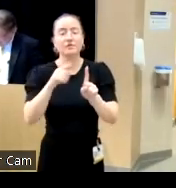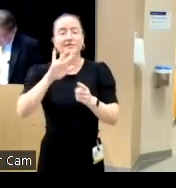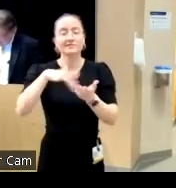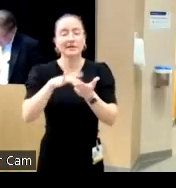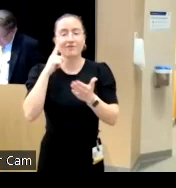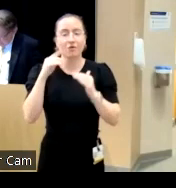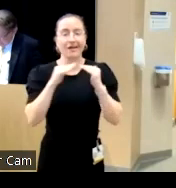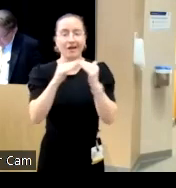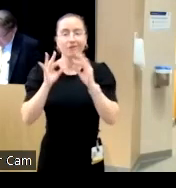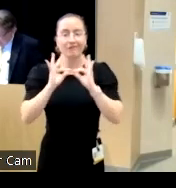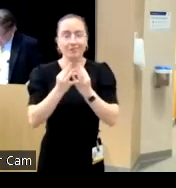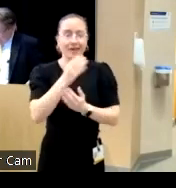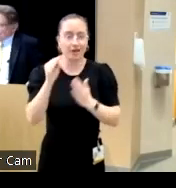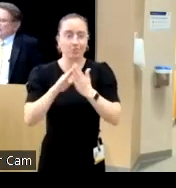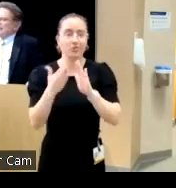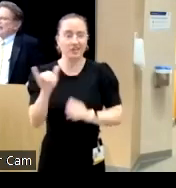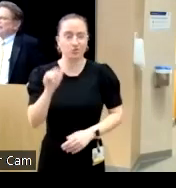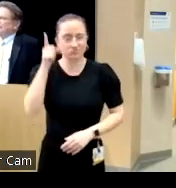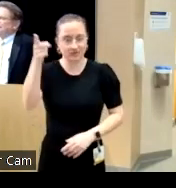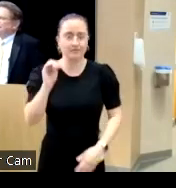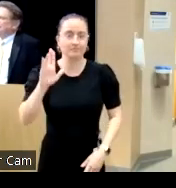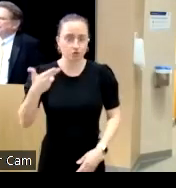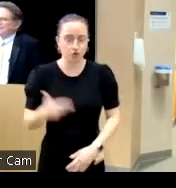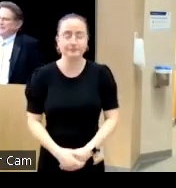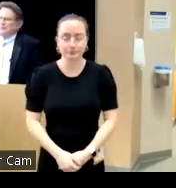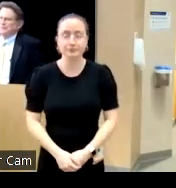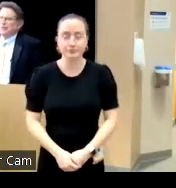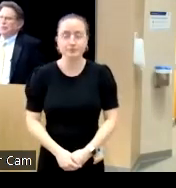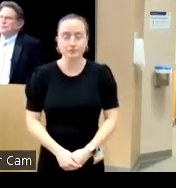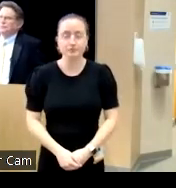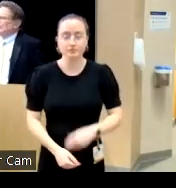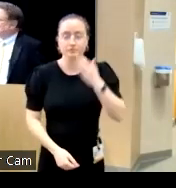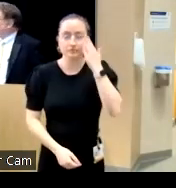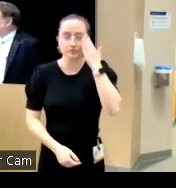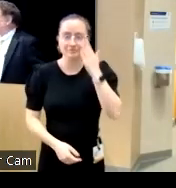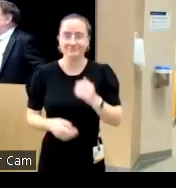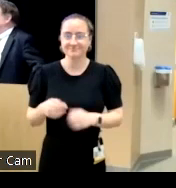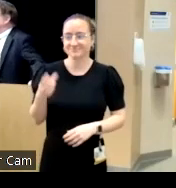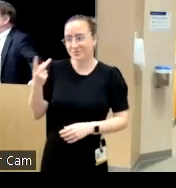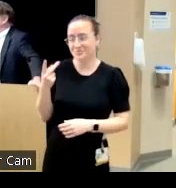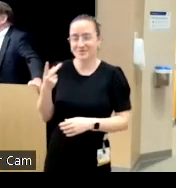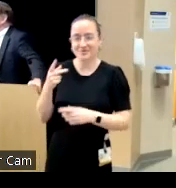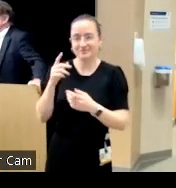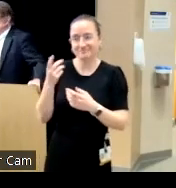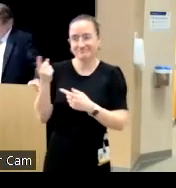Equitable family and community and but is as an old friend of the University of Rochester